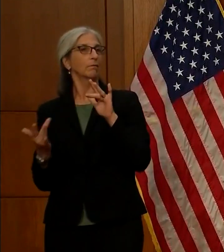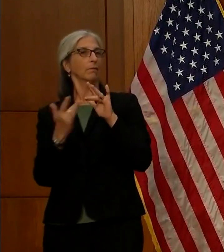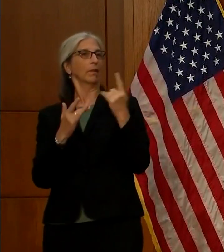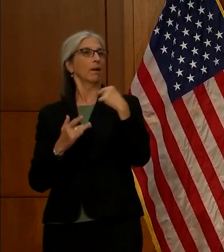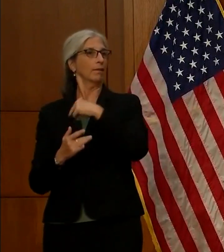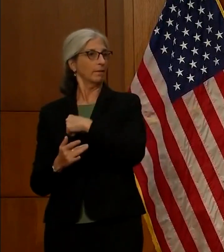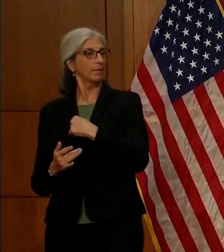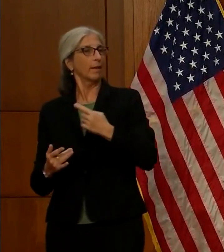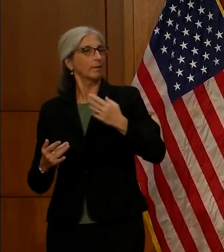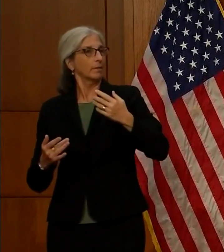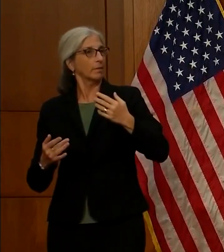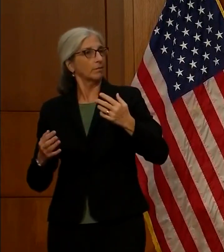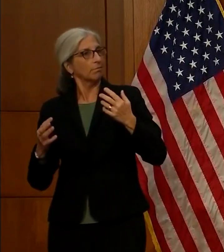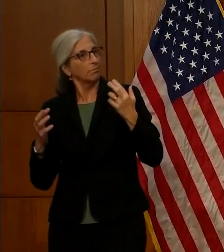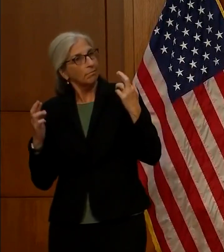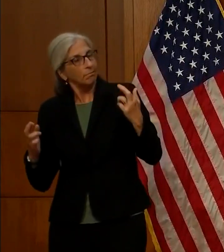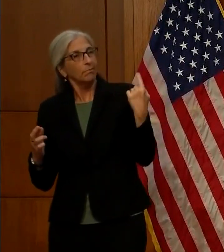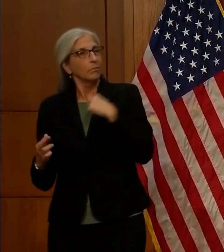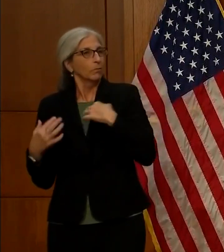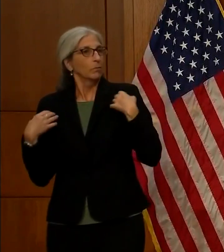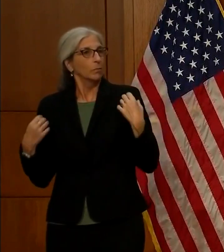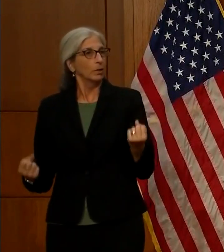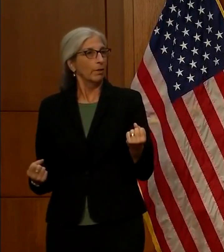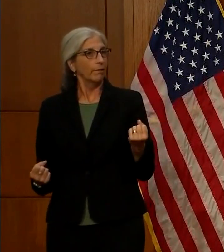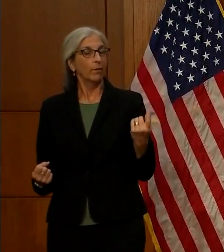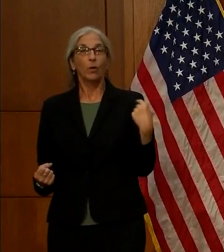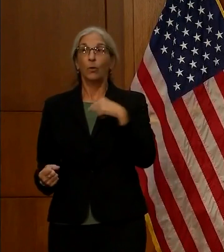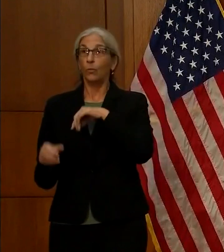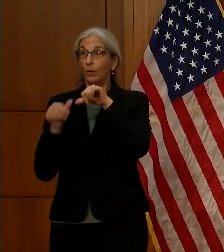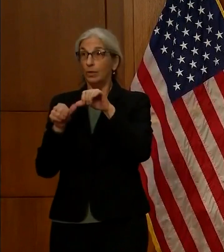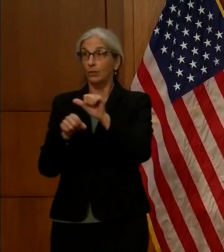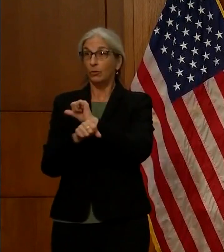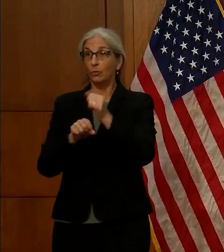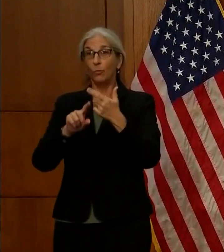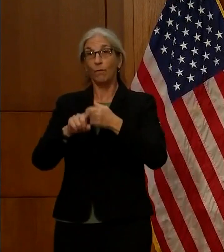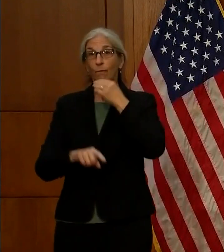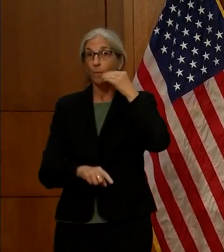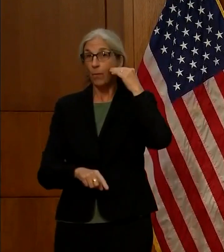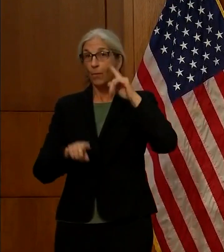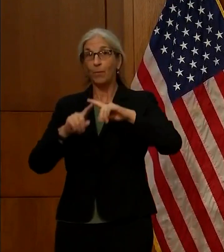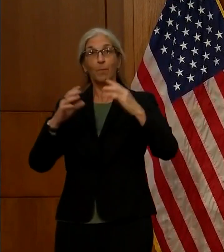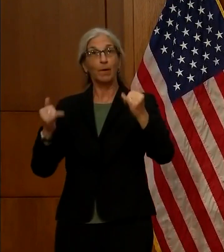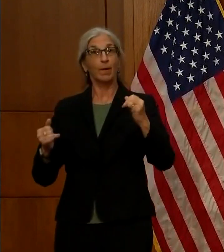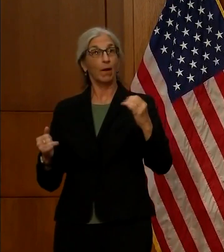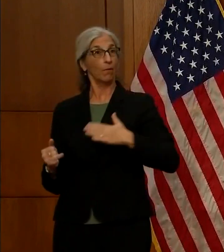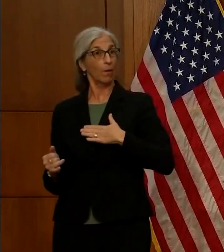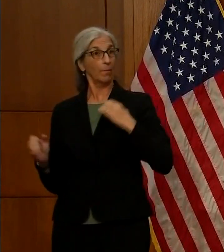PRAYERS IT REALLY DID A LOT IN. IN KEEPING OUR SPIRITS UP AND-